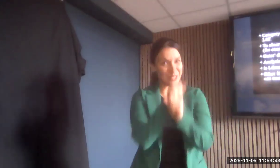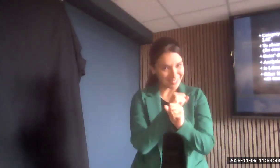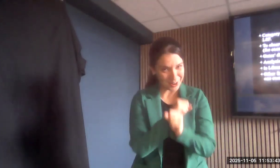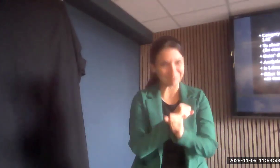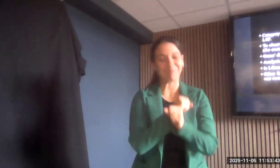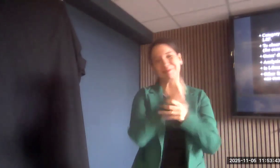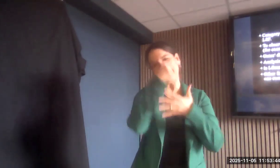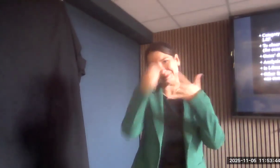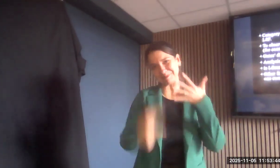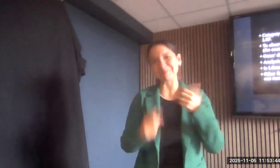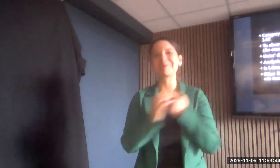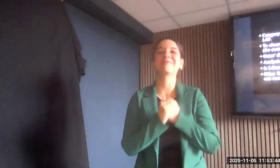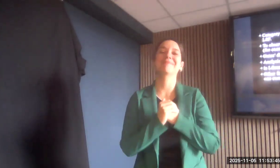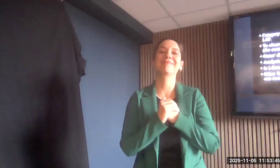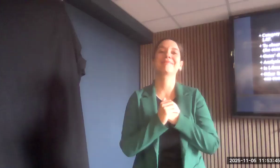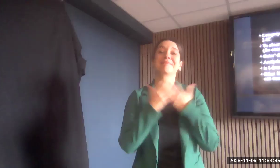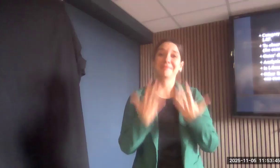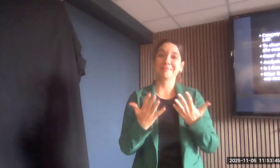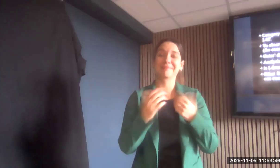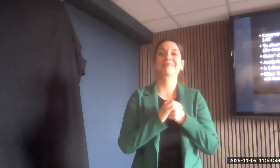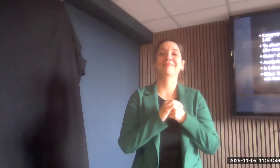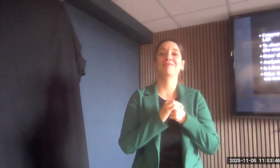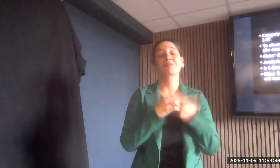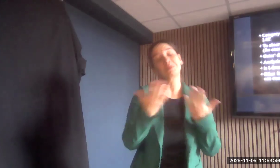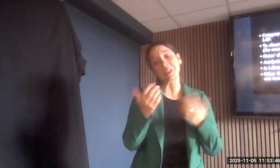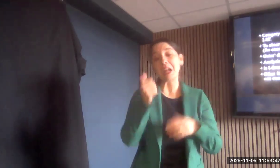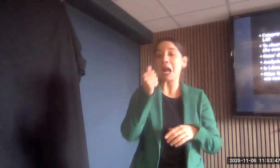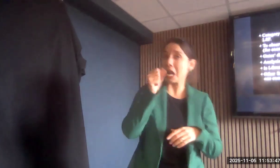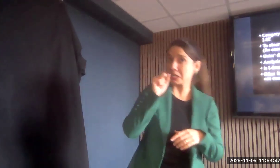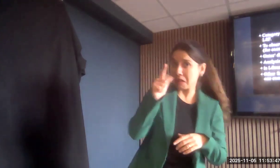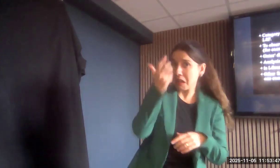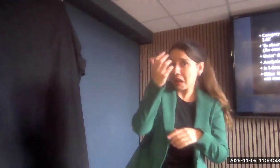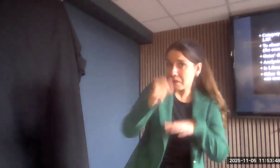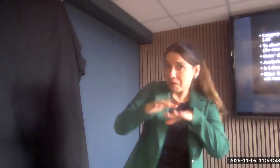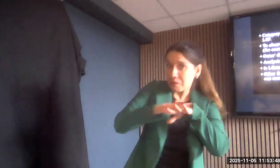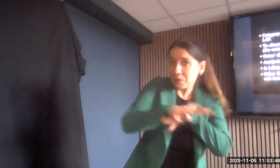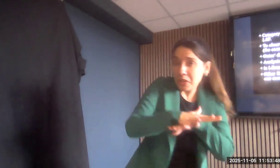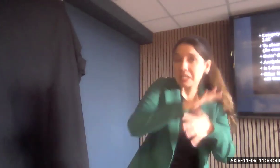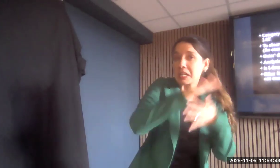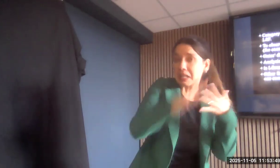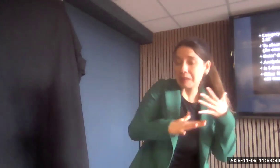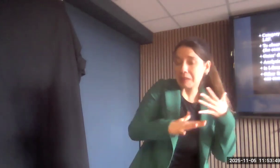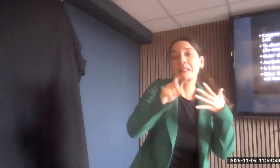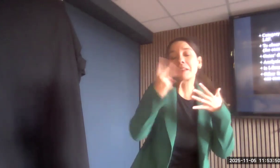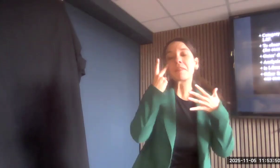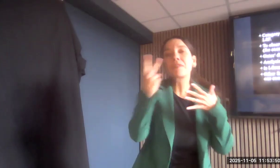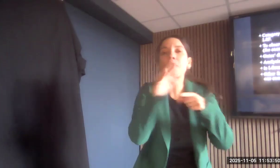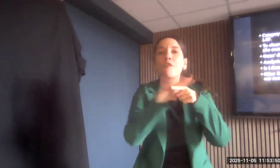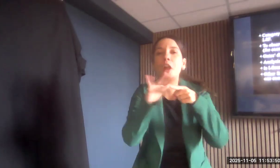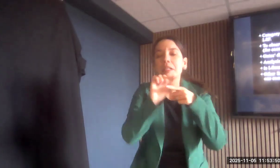So, in conclusion